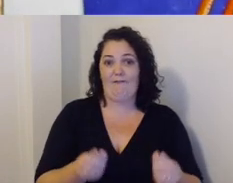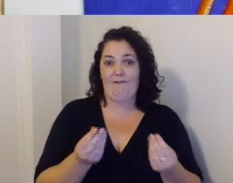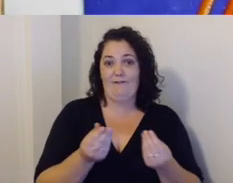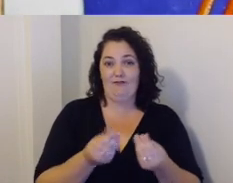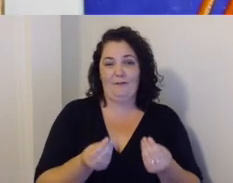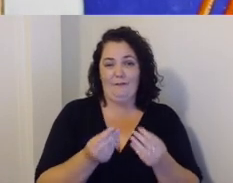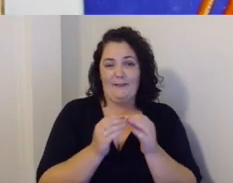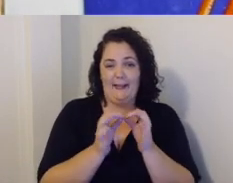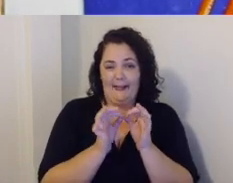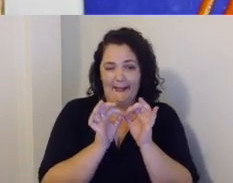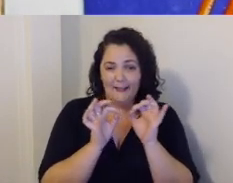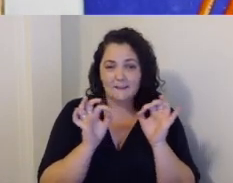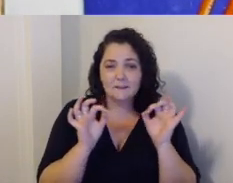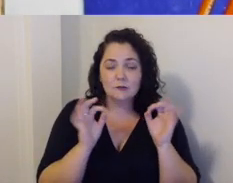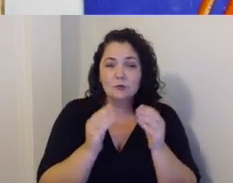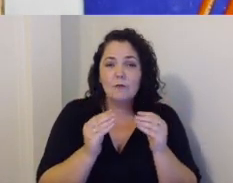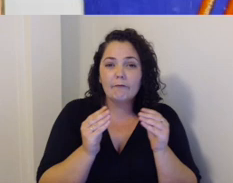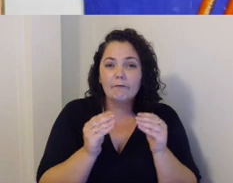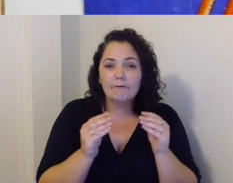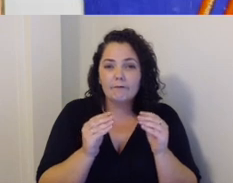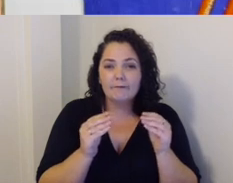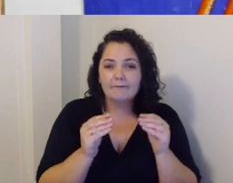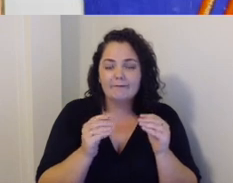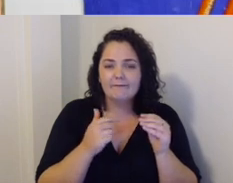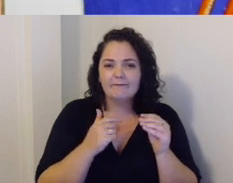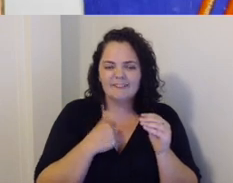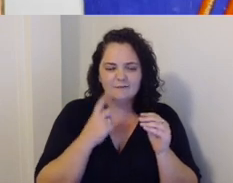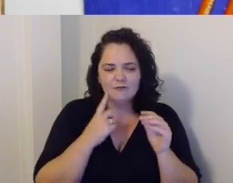and it's also going to be softer so if I stop talking for a minute which is difficult for me,